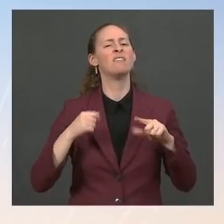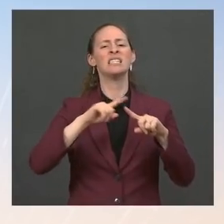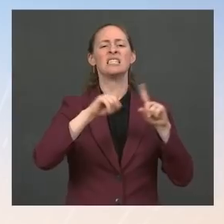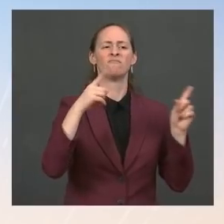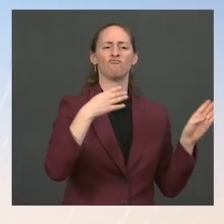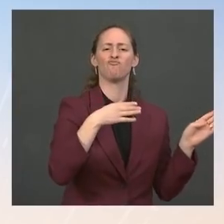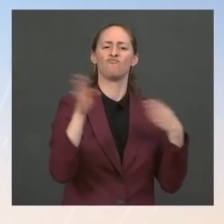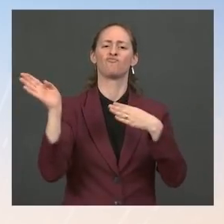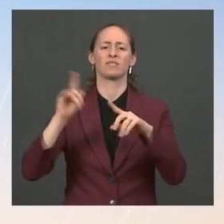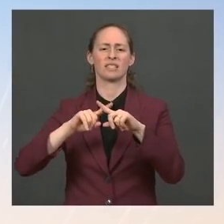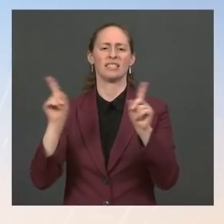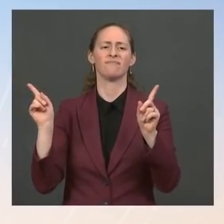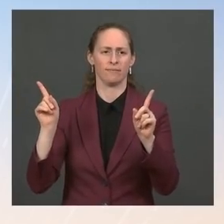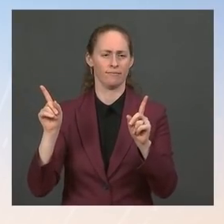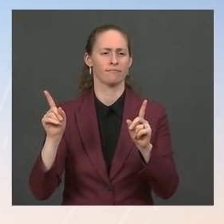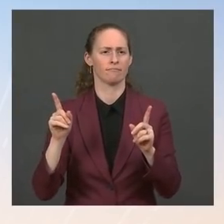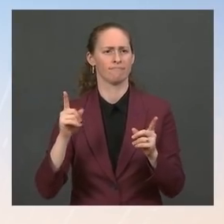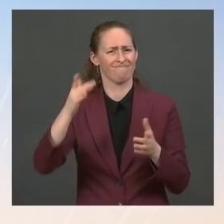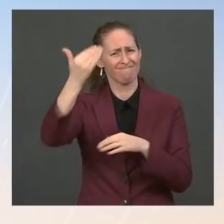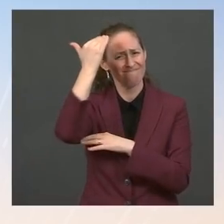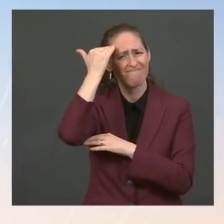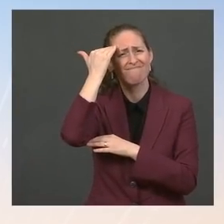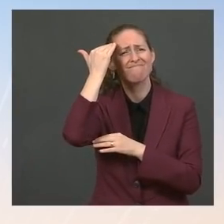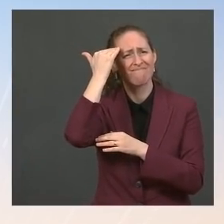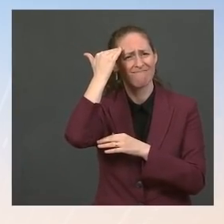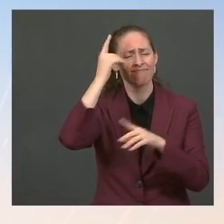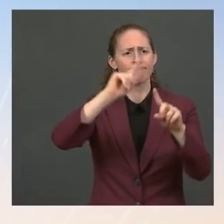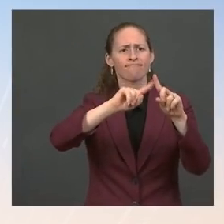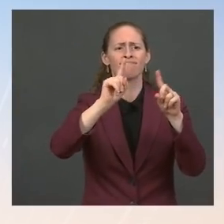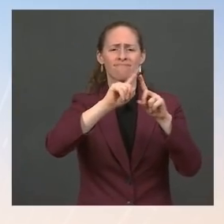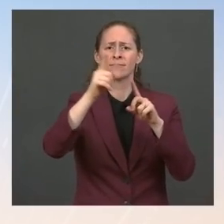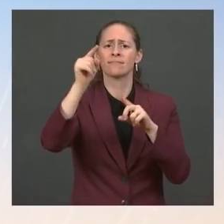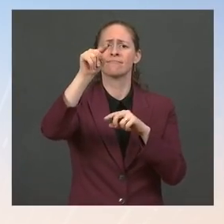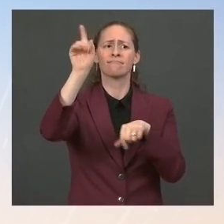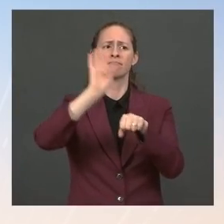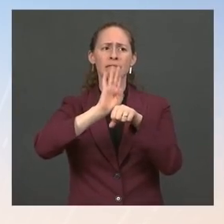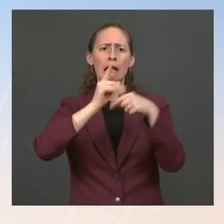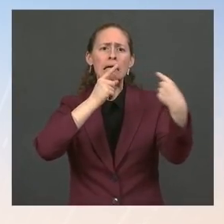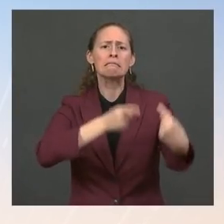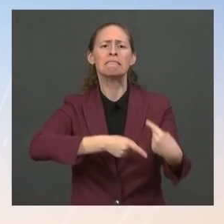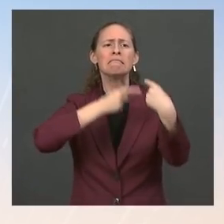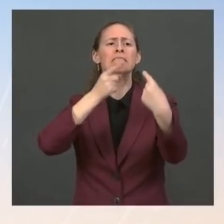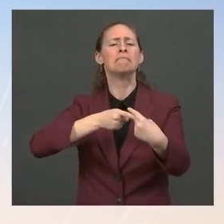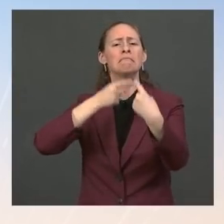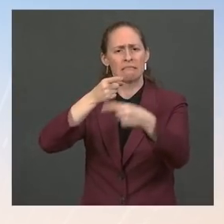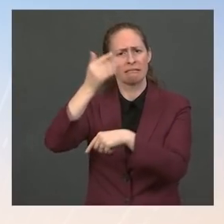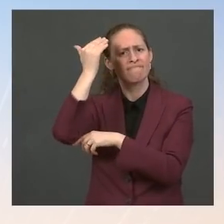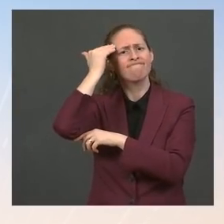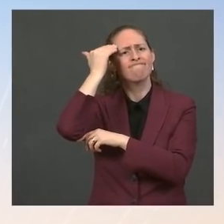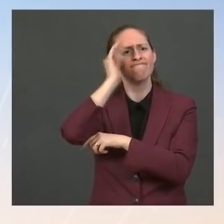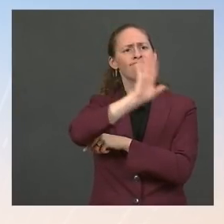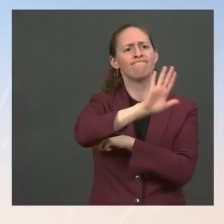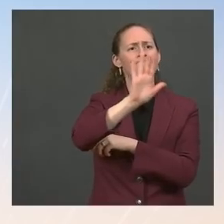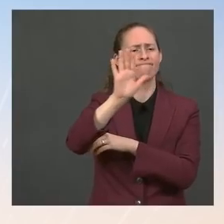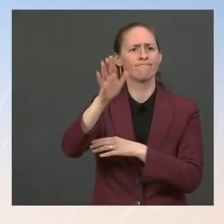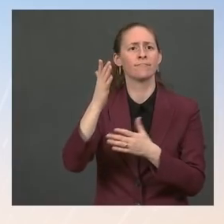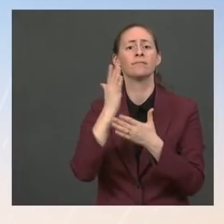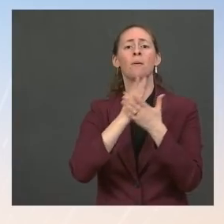when they do have labor shortages. Some industries, in terms of some short-term ind- -- industries that have short-term workers or seasonal workers,